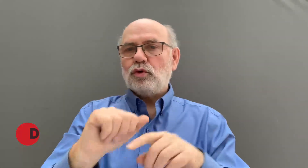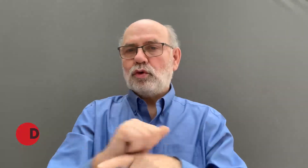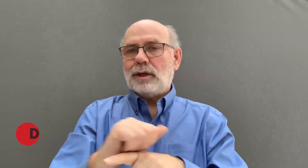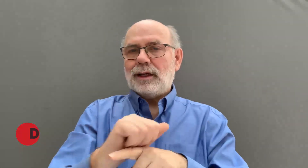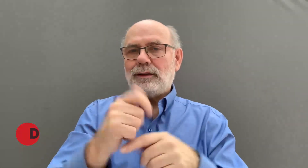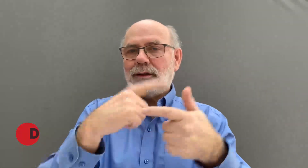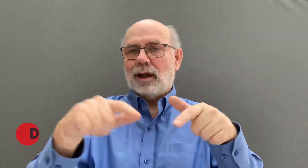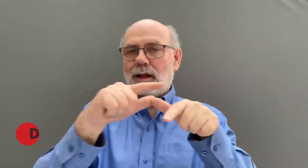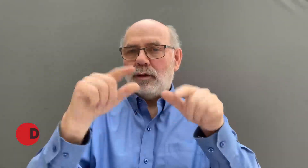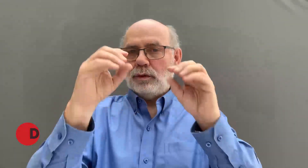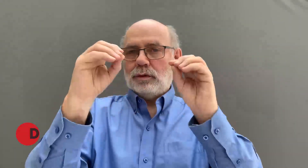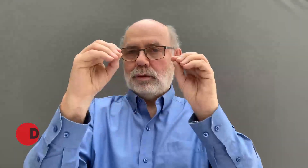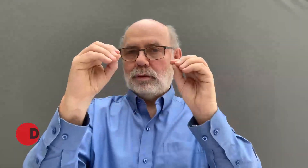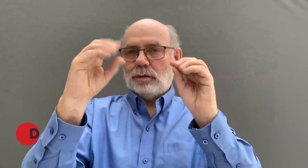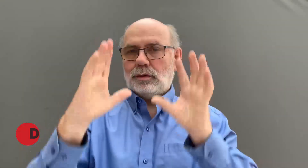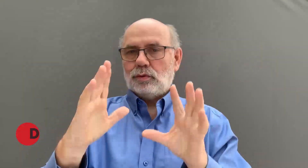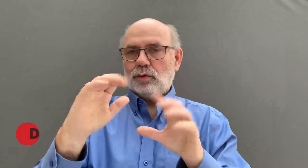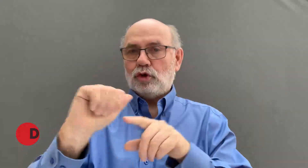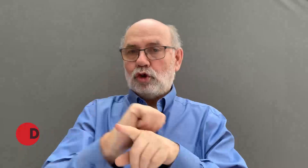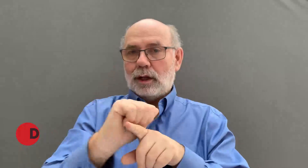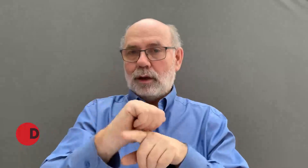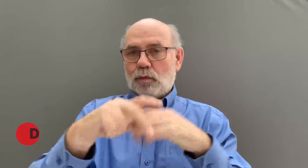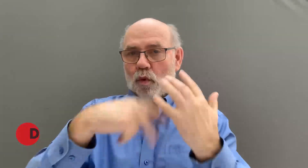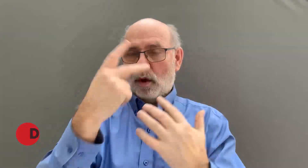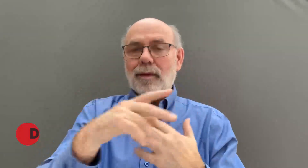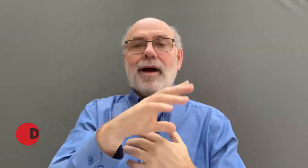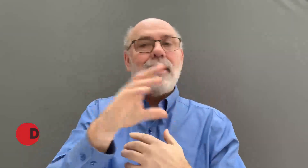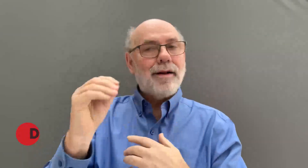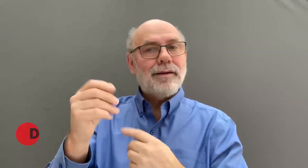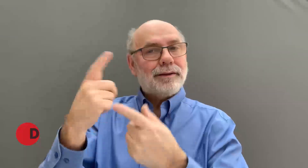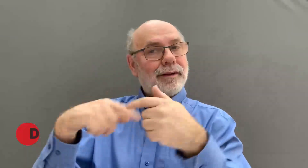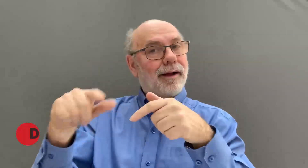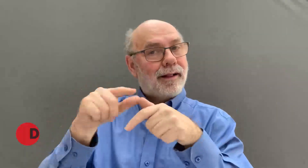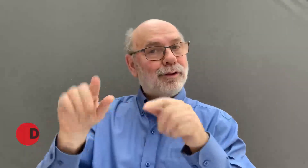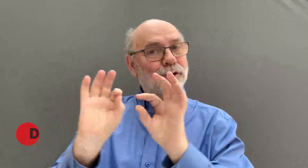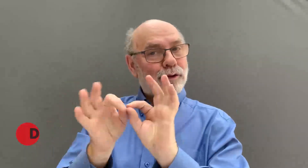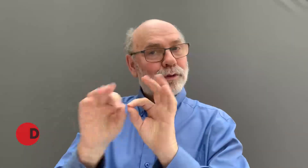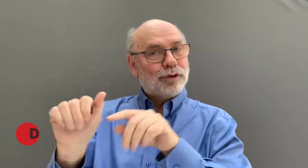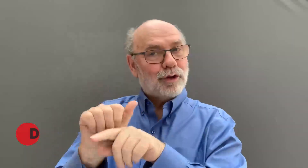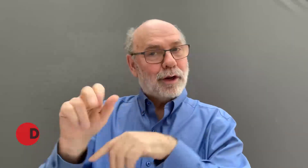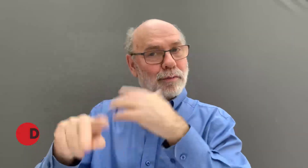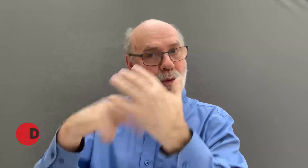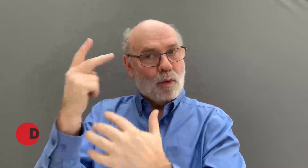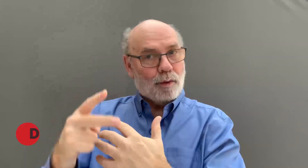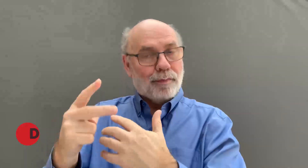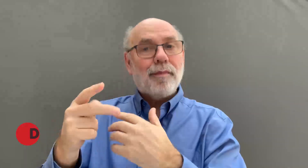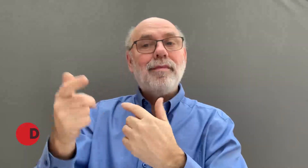and sign language training programs.